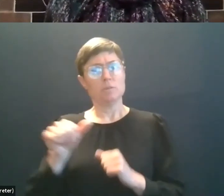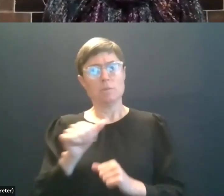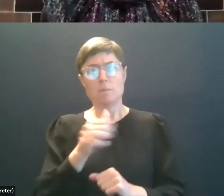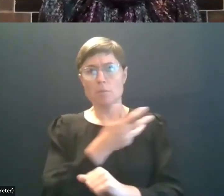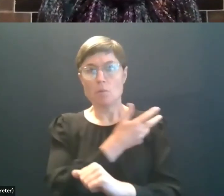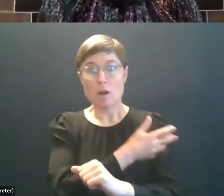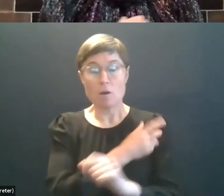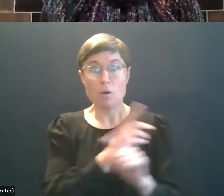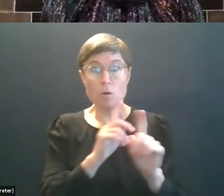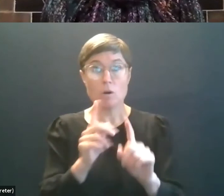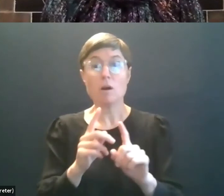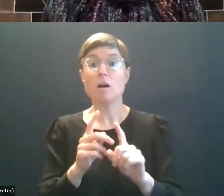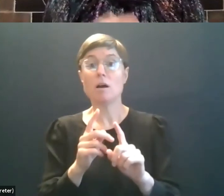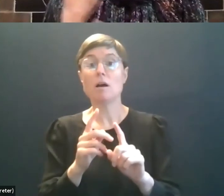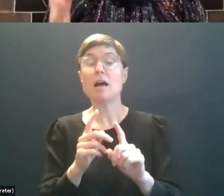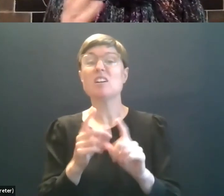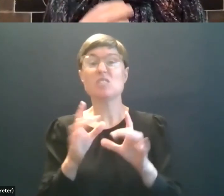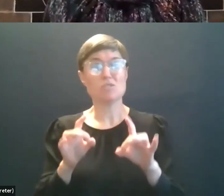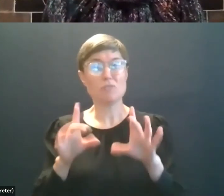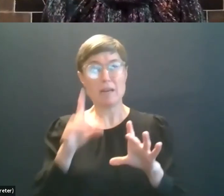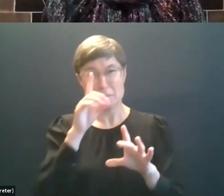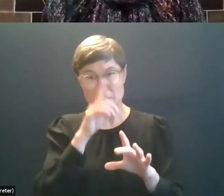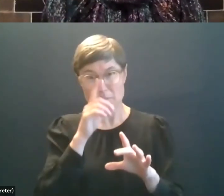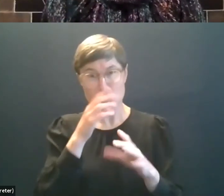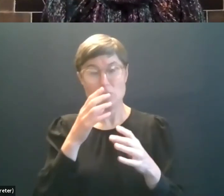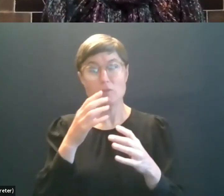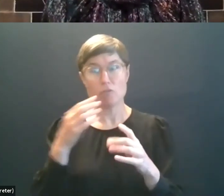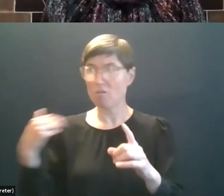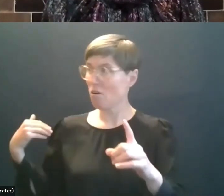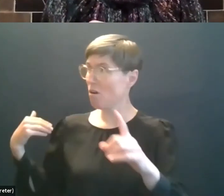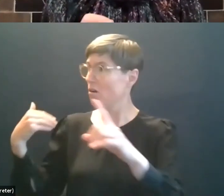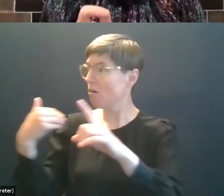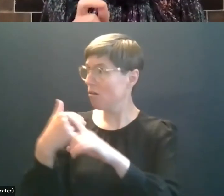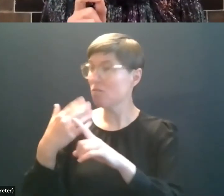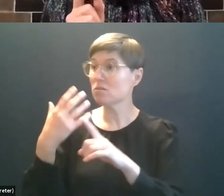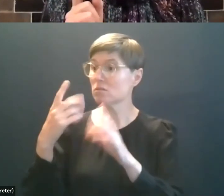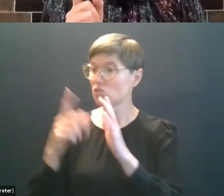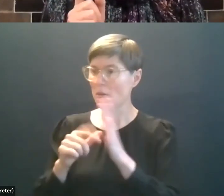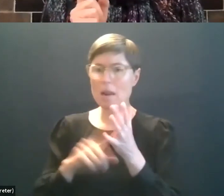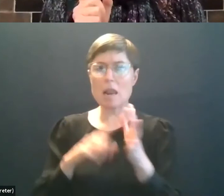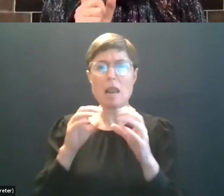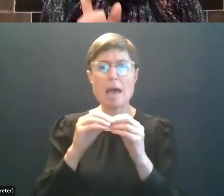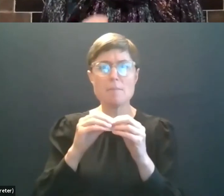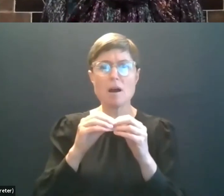over generations and obviously the Labor Party played a role in this, but that our health